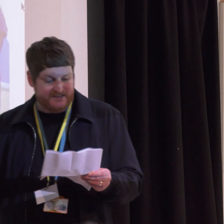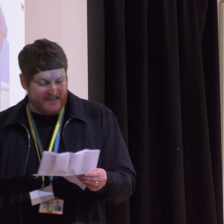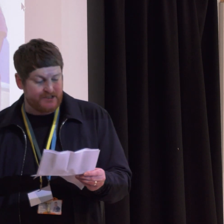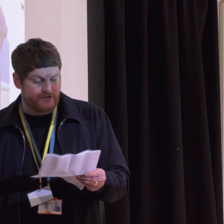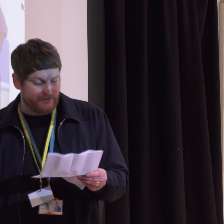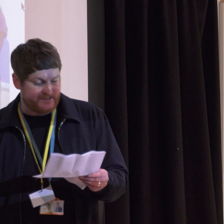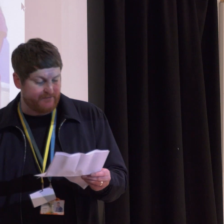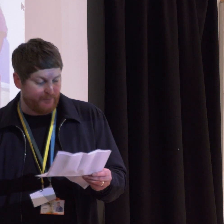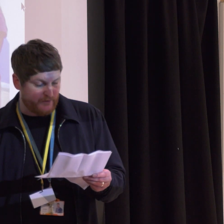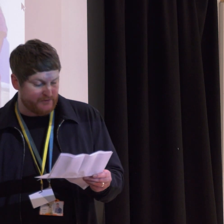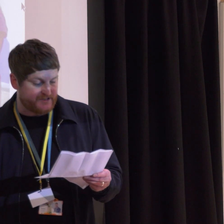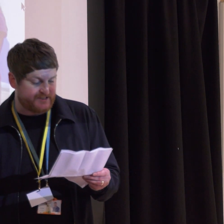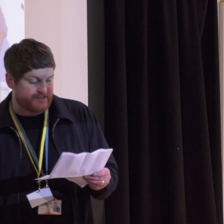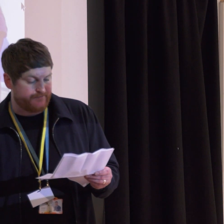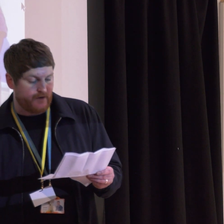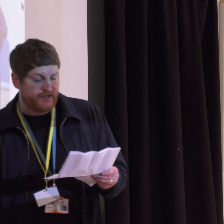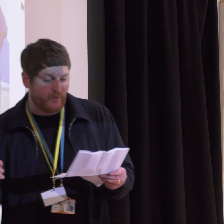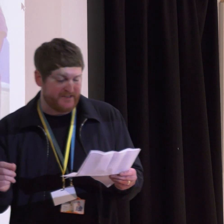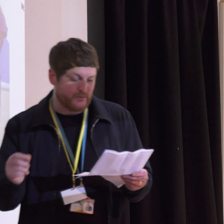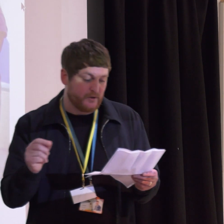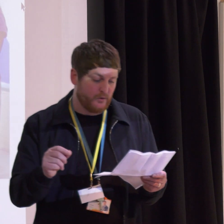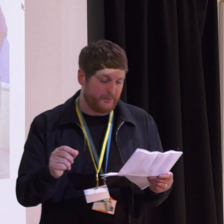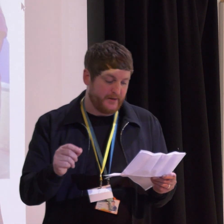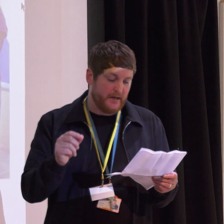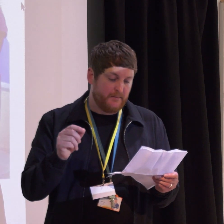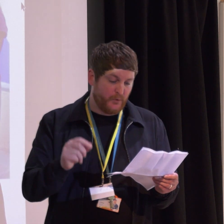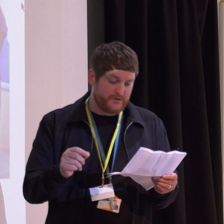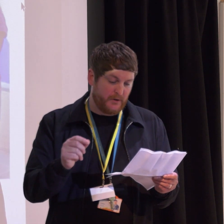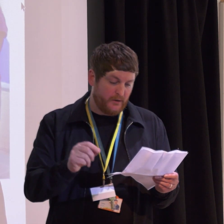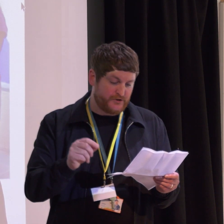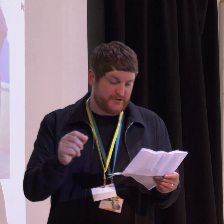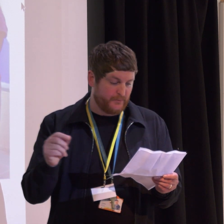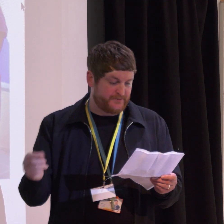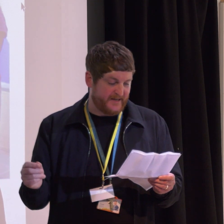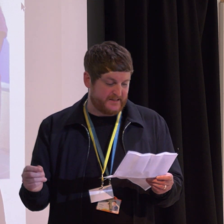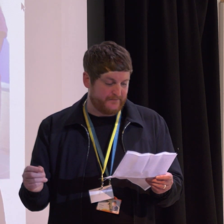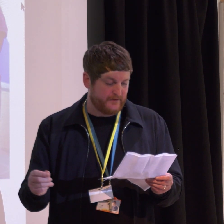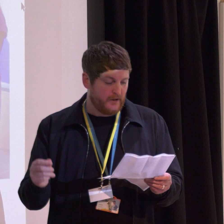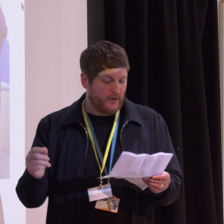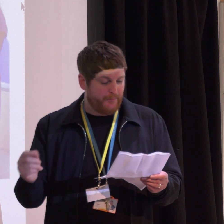It's an integrative approach to seeks to find ways to incorporate multiple options or perspective.